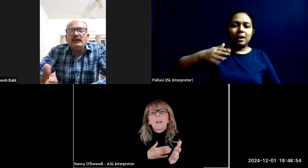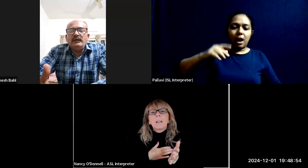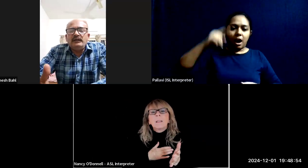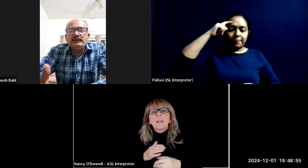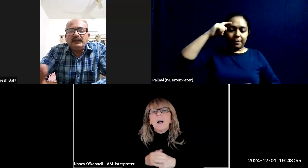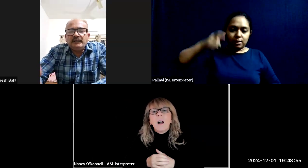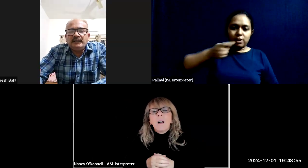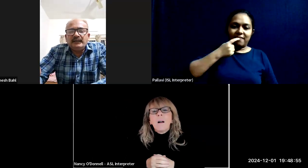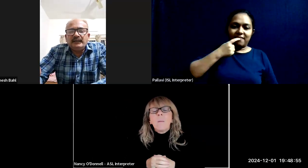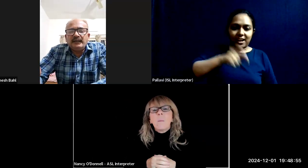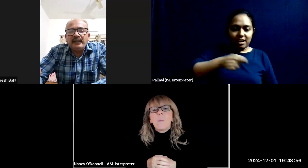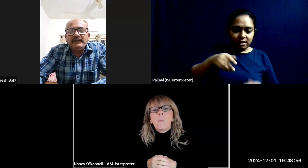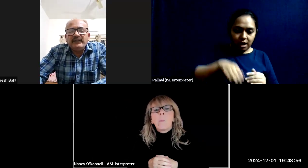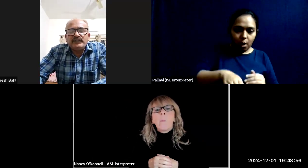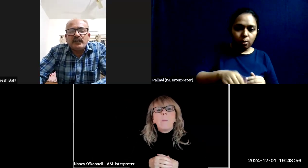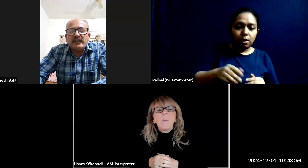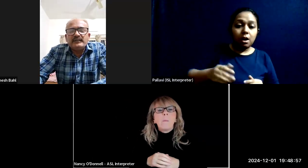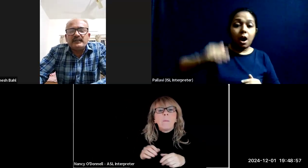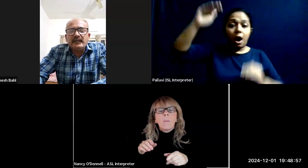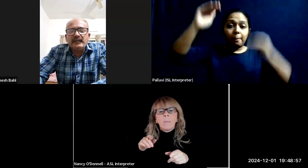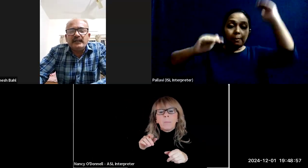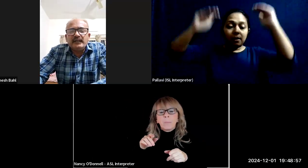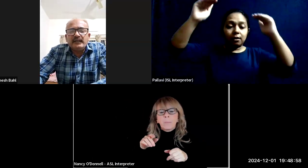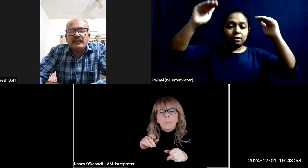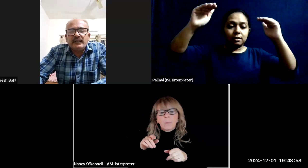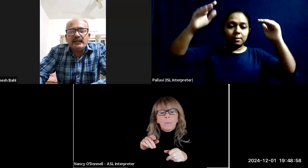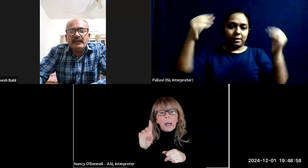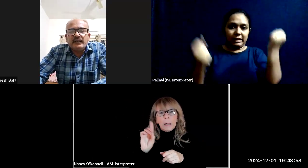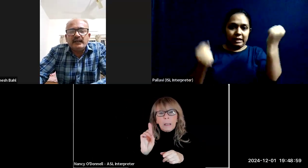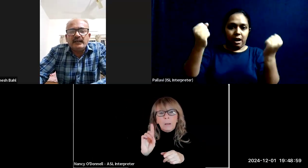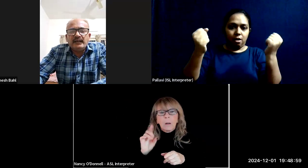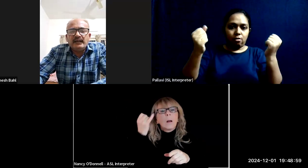Like if a truck is standing